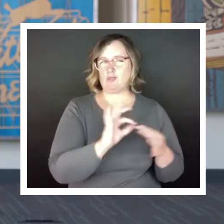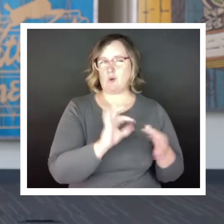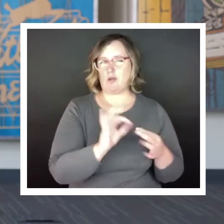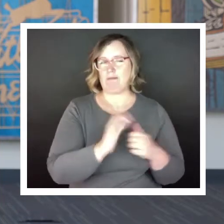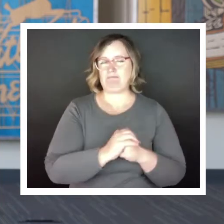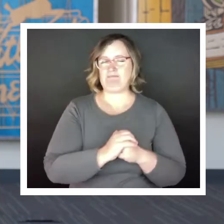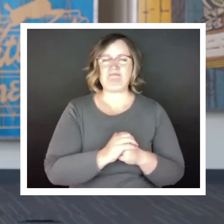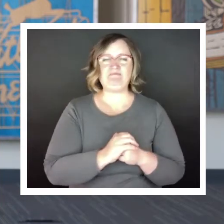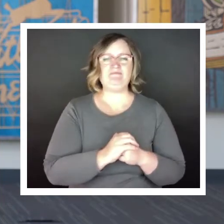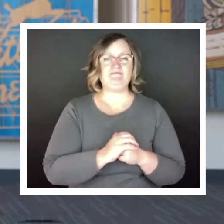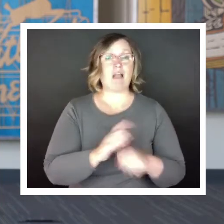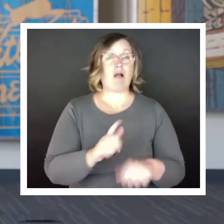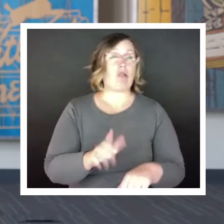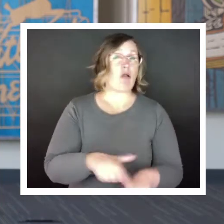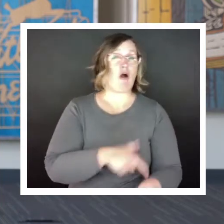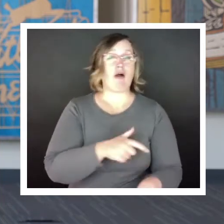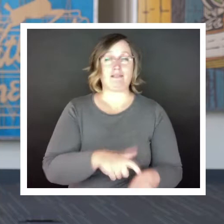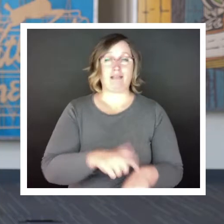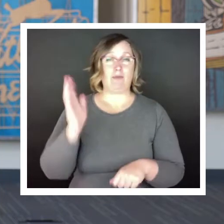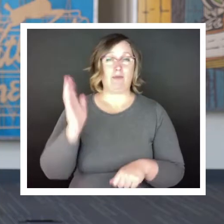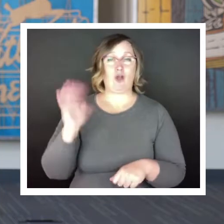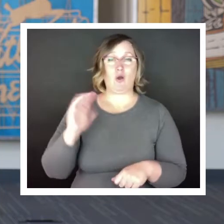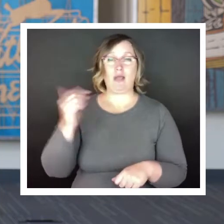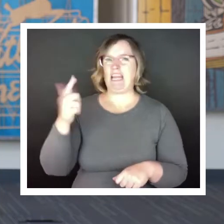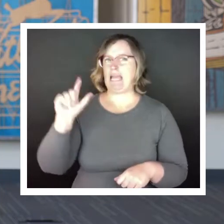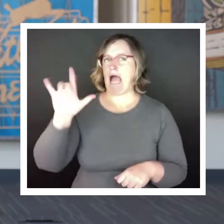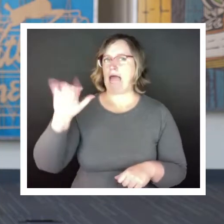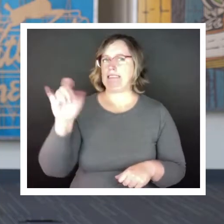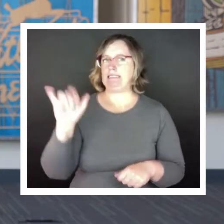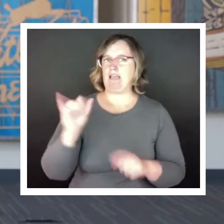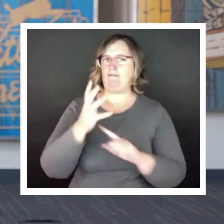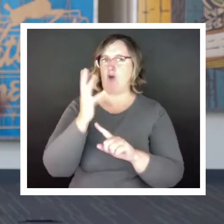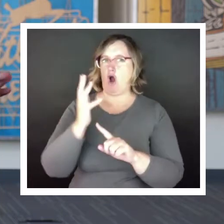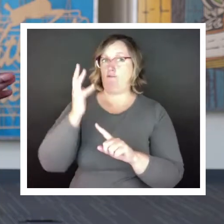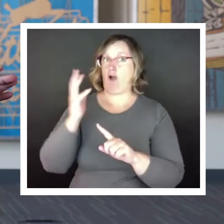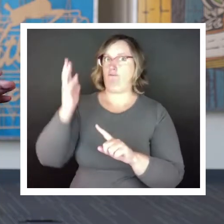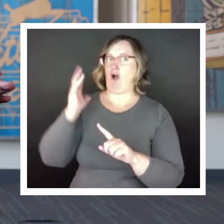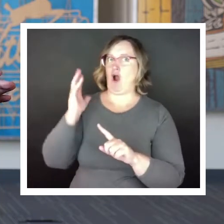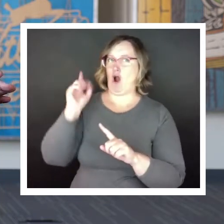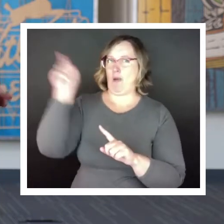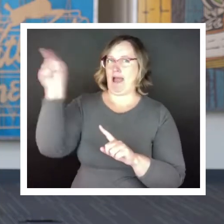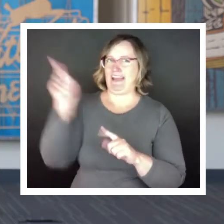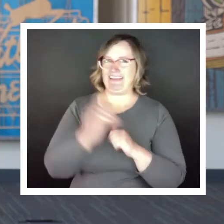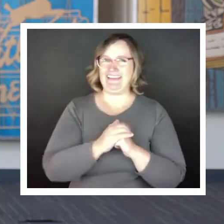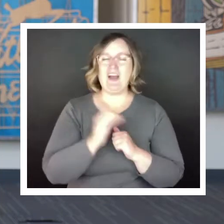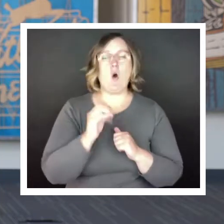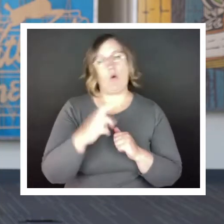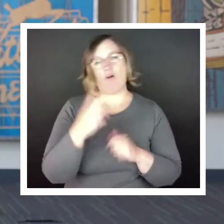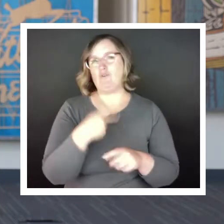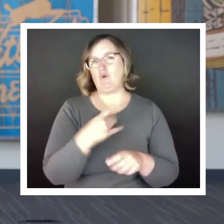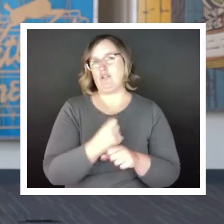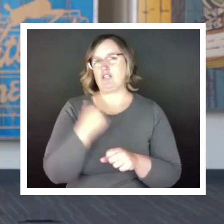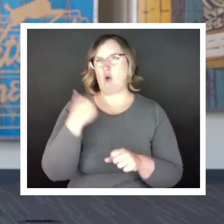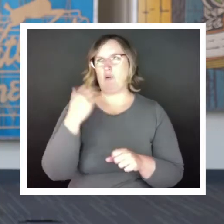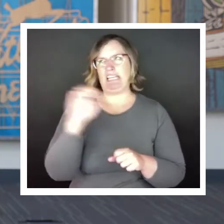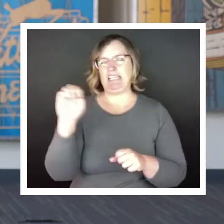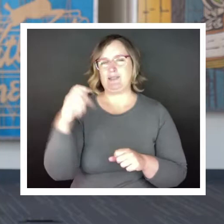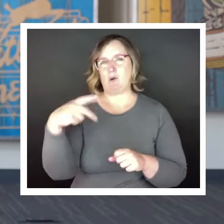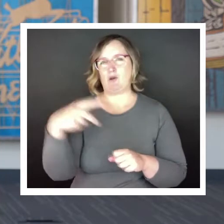A long time ago, in a galaxy far, far away. Or a few years ago in East Portland, I ran a classroom